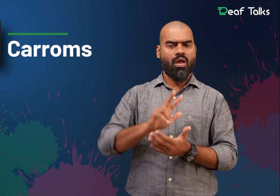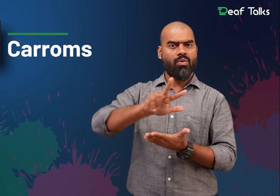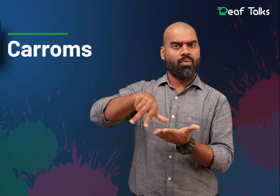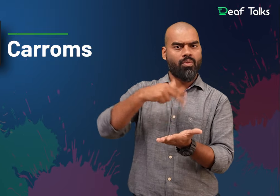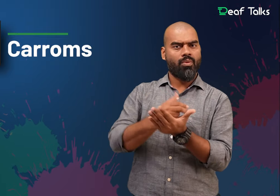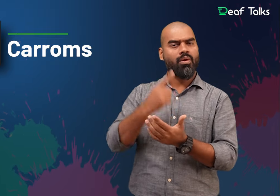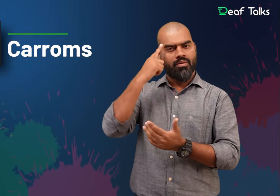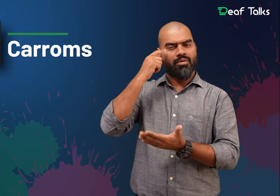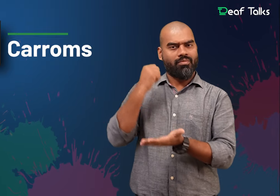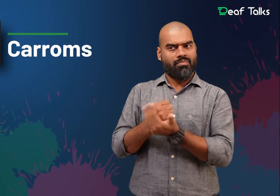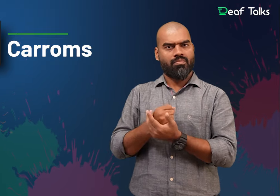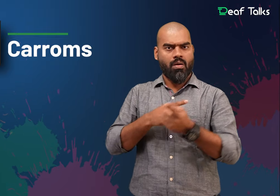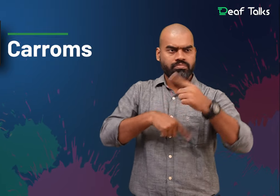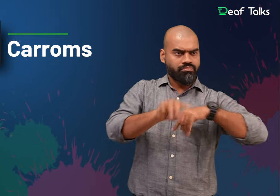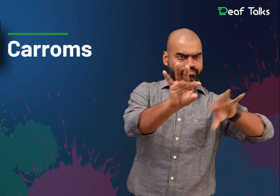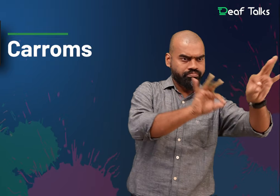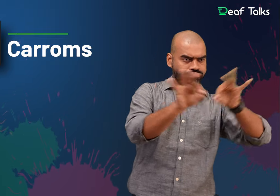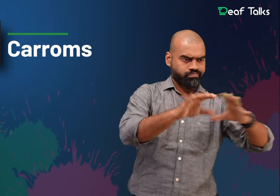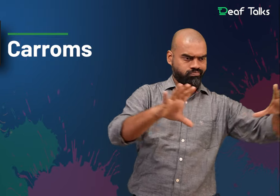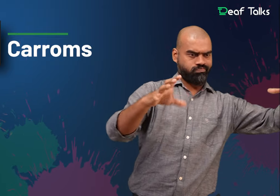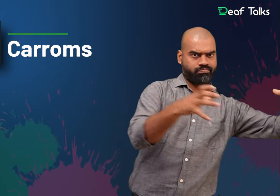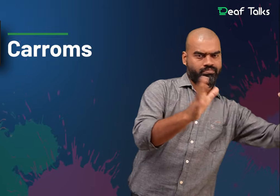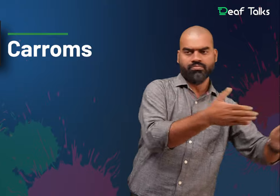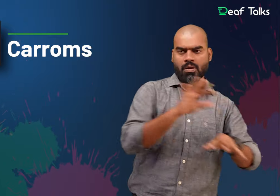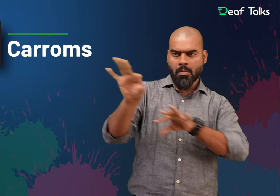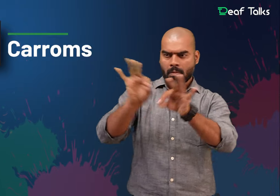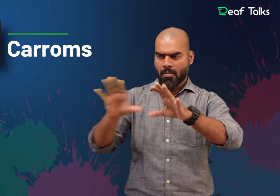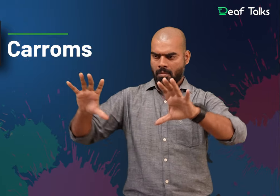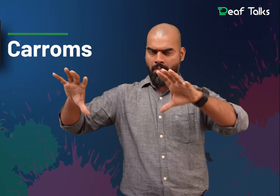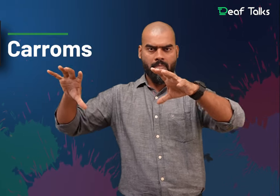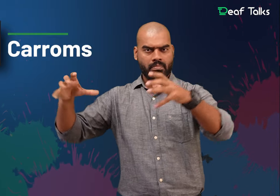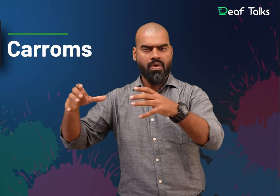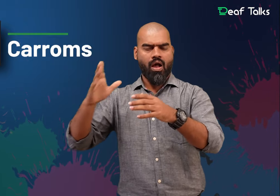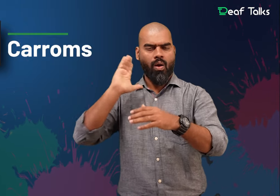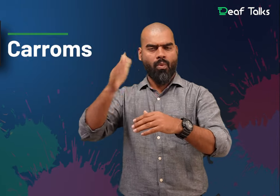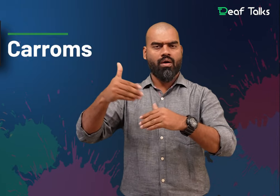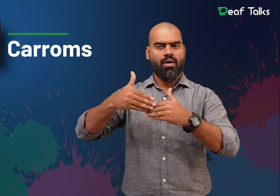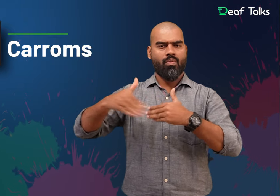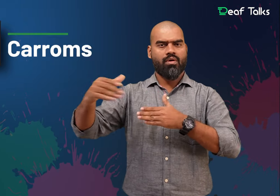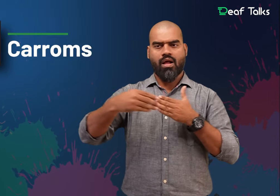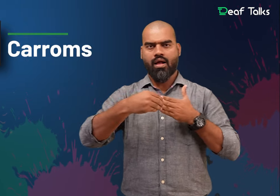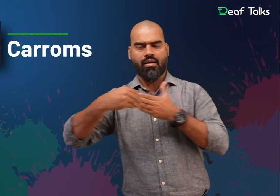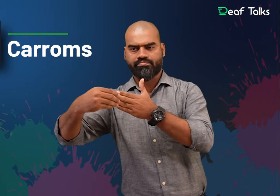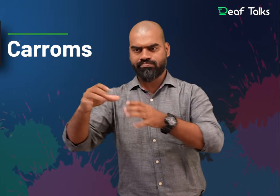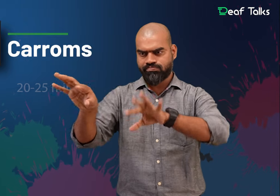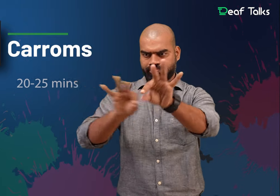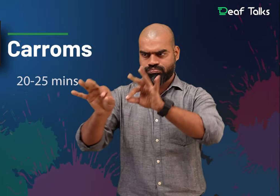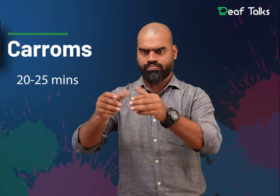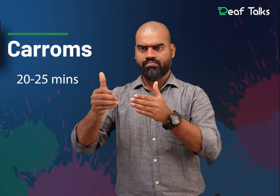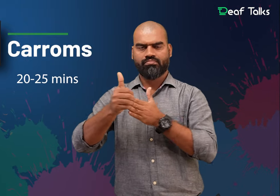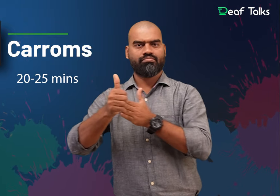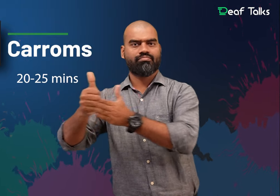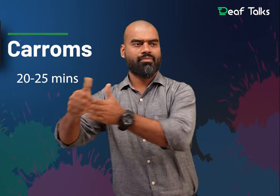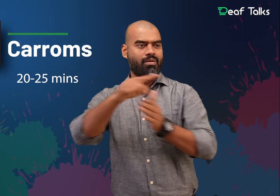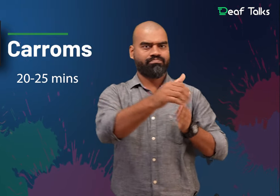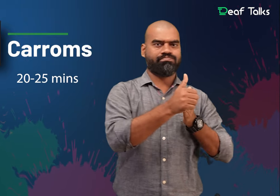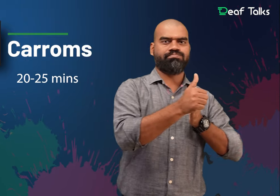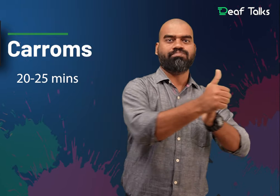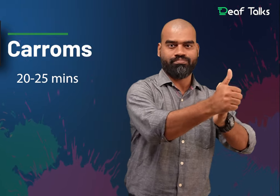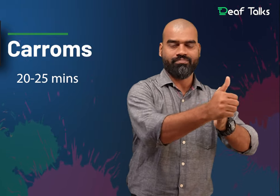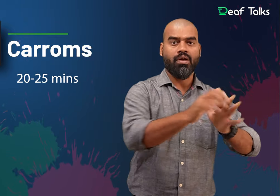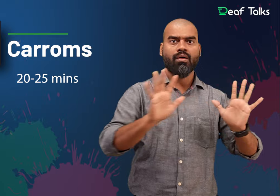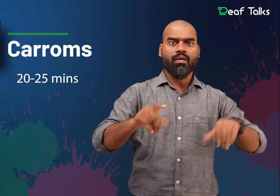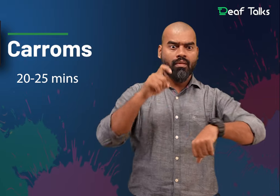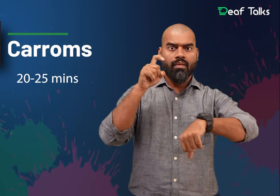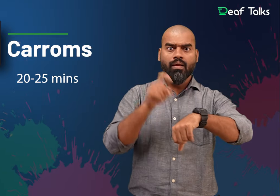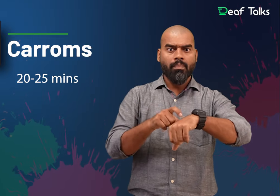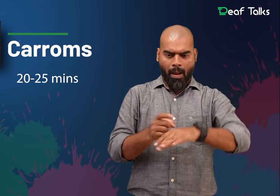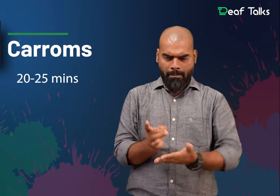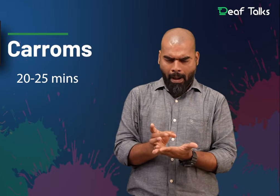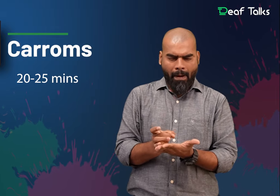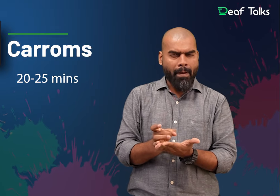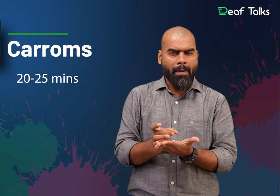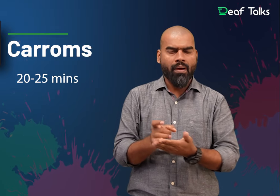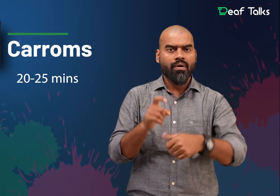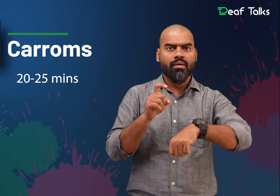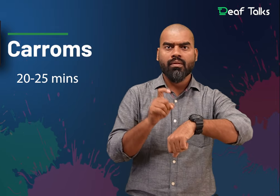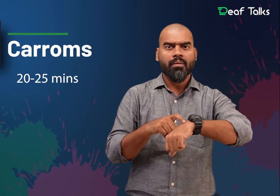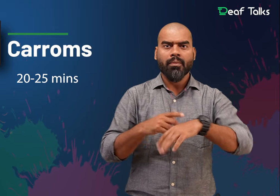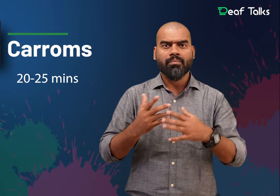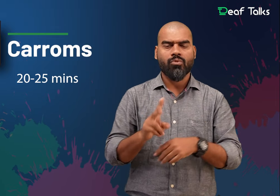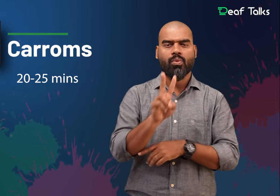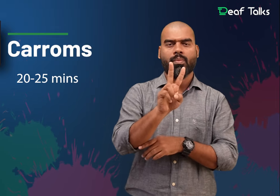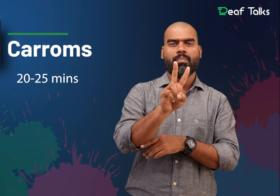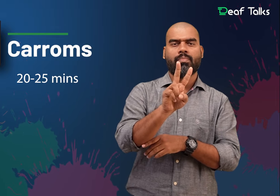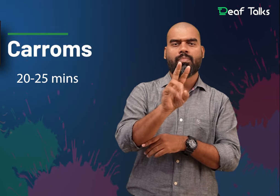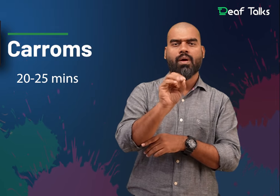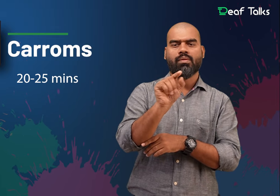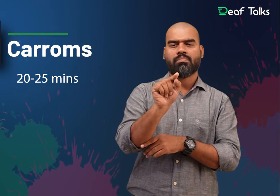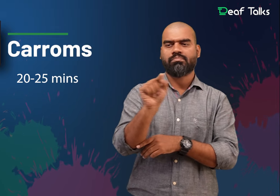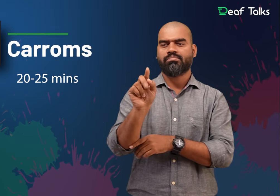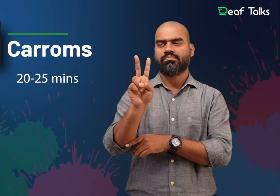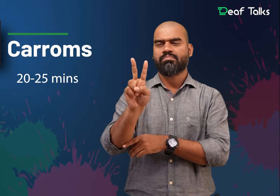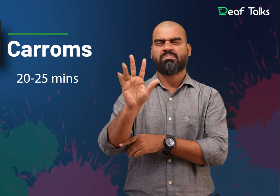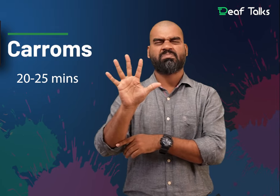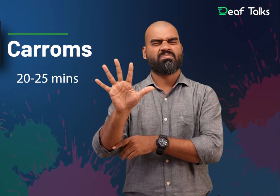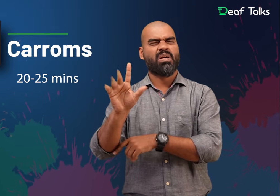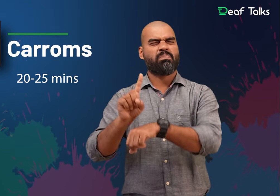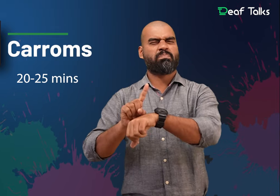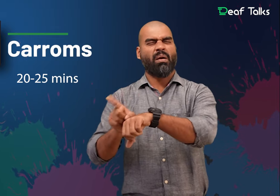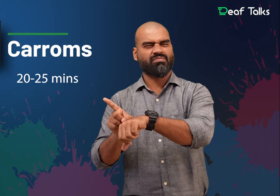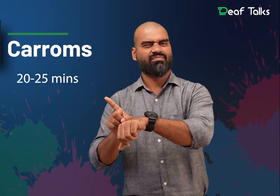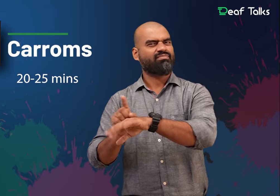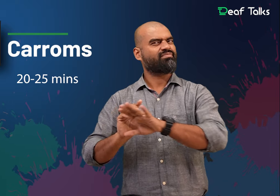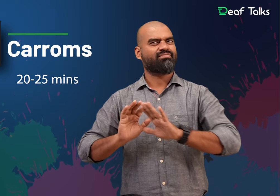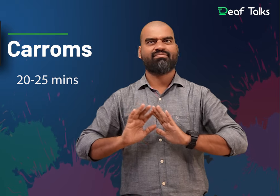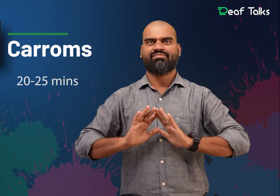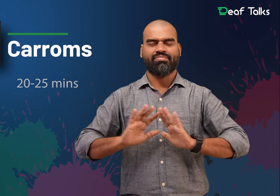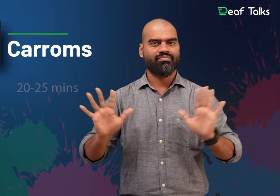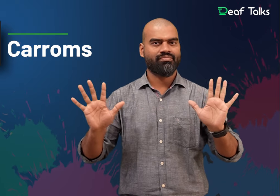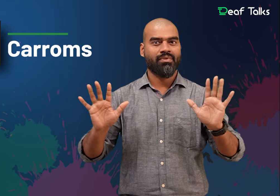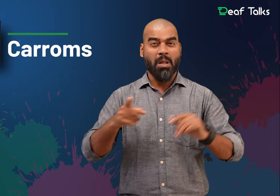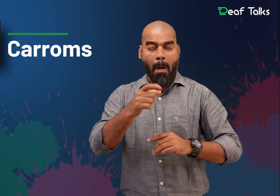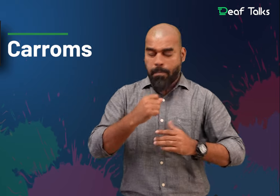Details: Teams will be selected by the Deaf Talks team. You’ll have 20-25 mins to compete and